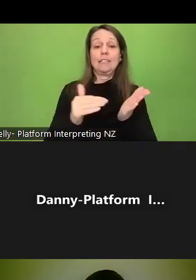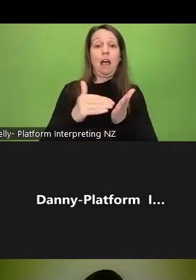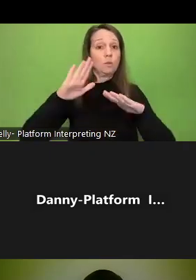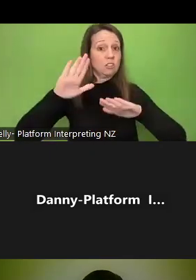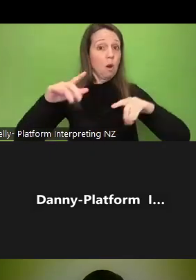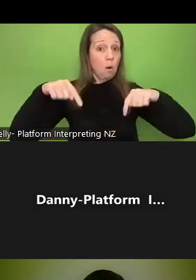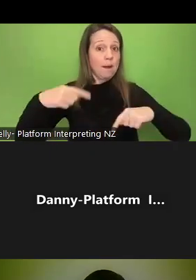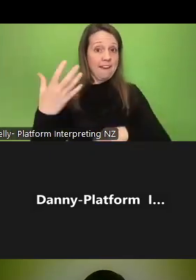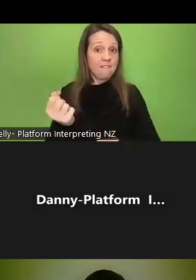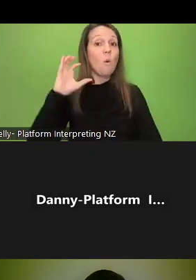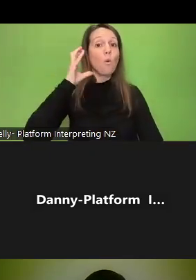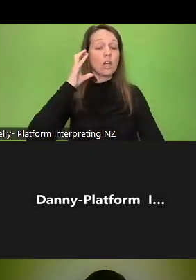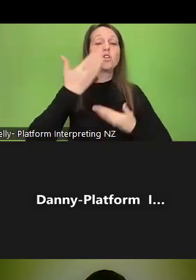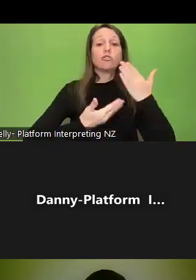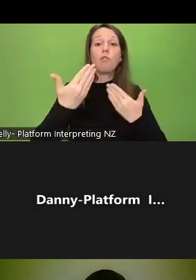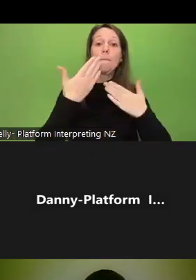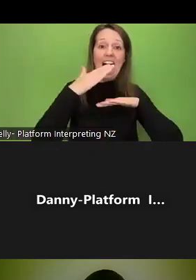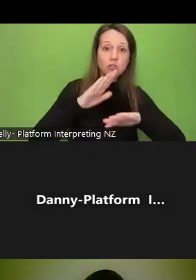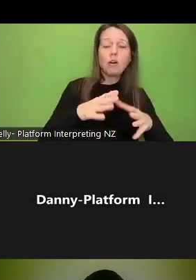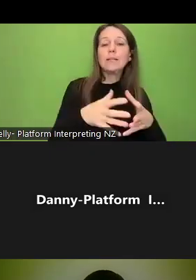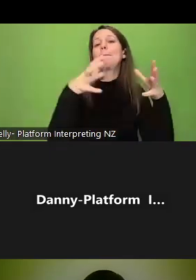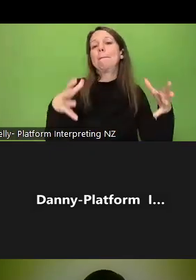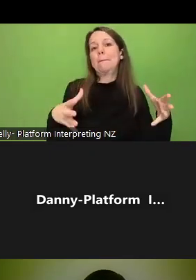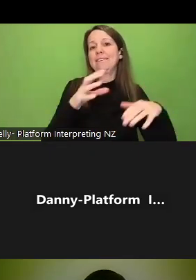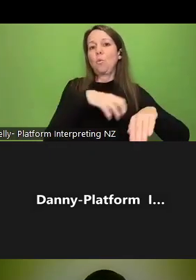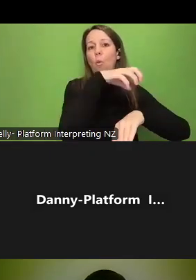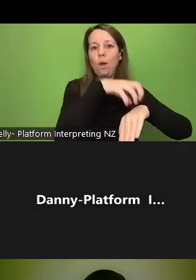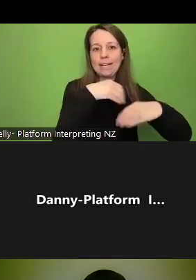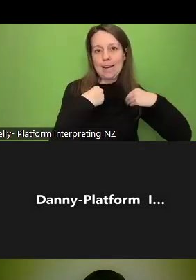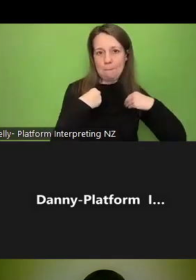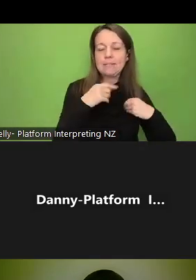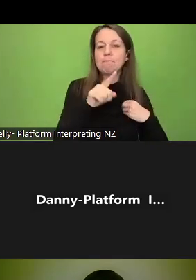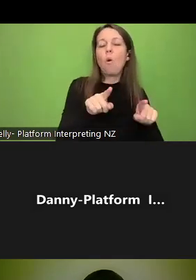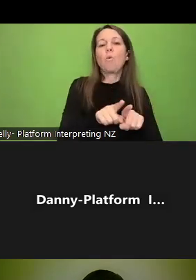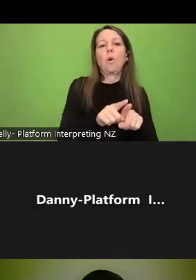Audio Described Aotearoa as maybe the biggest service, but there's also independent providers,